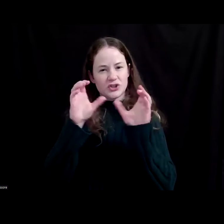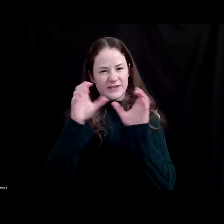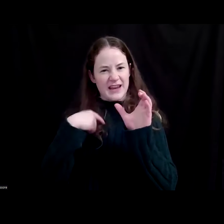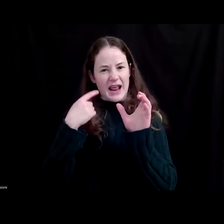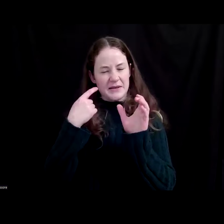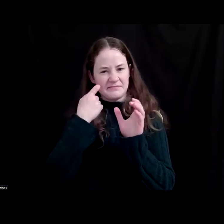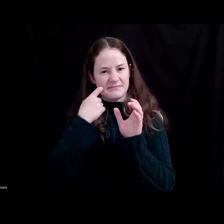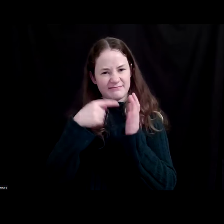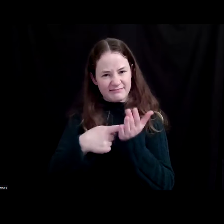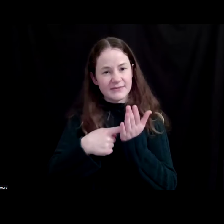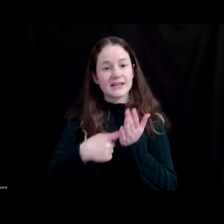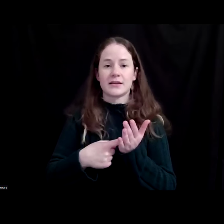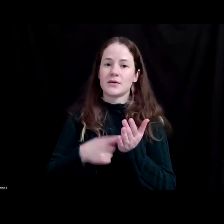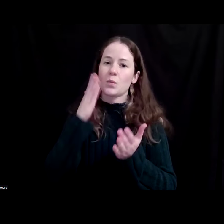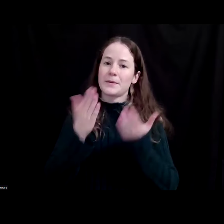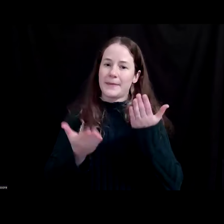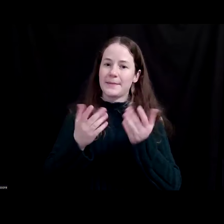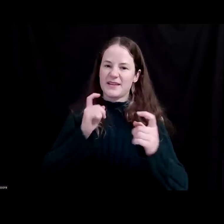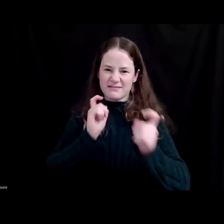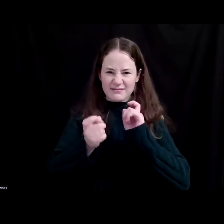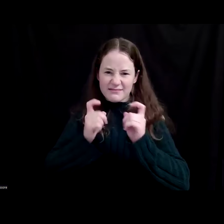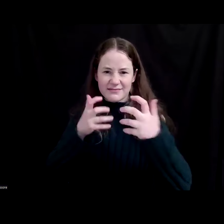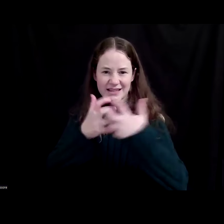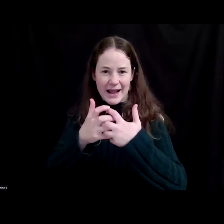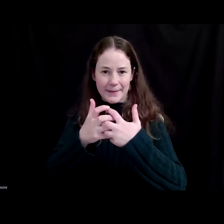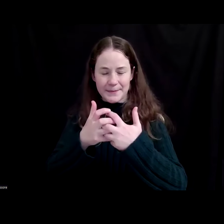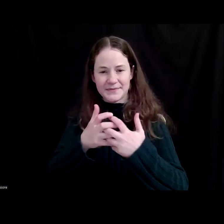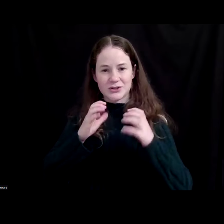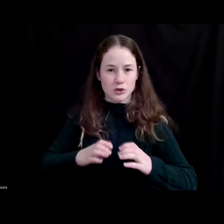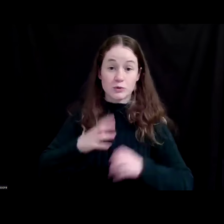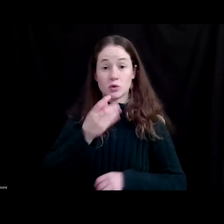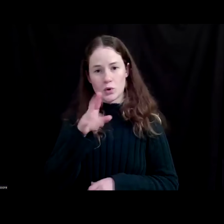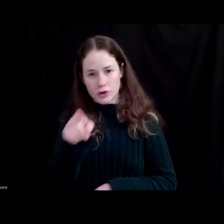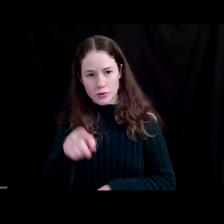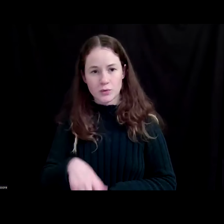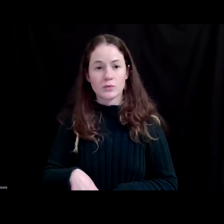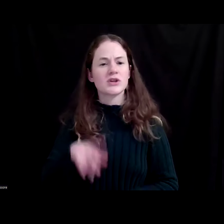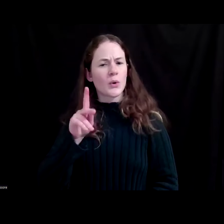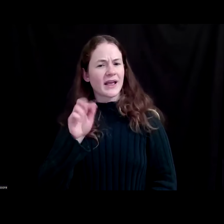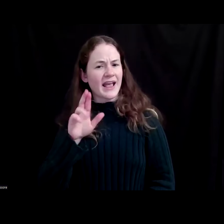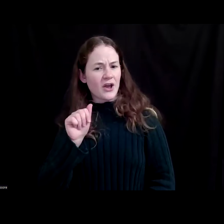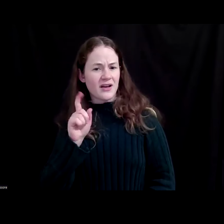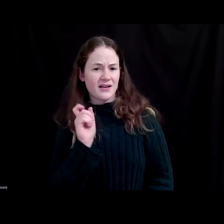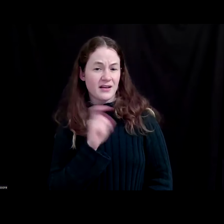offhand of specific gyms that do a good job with this? Um, I think in our research, we found